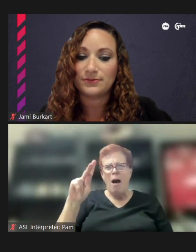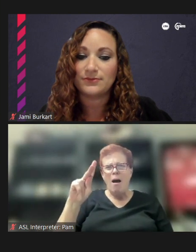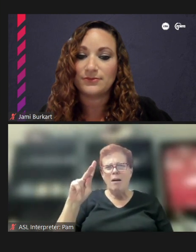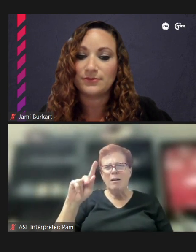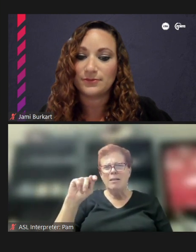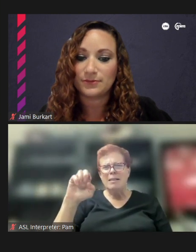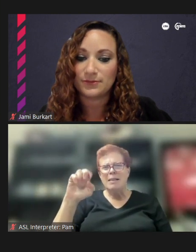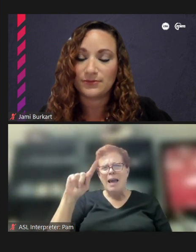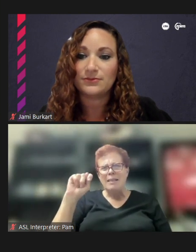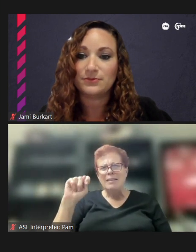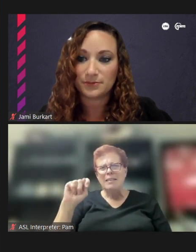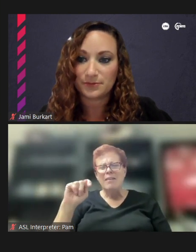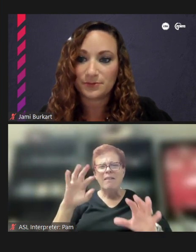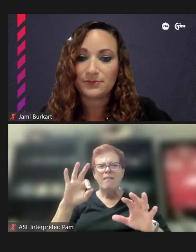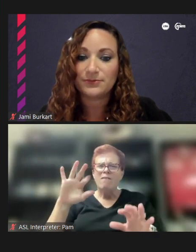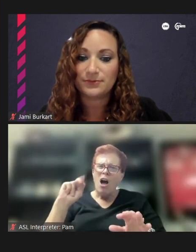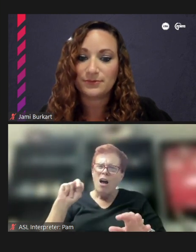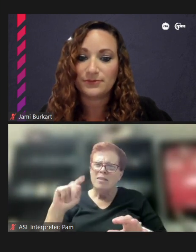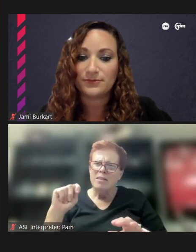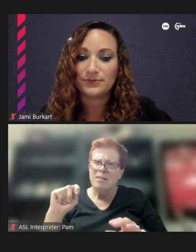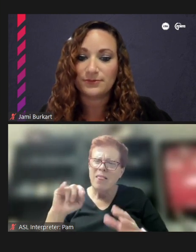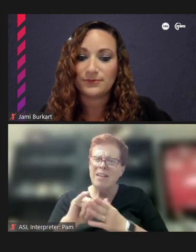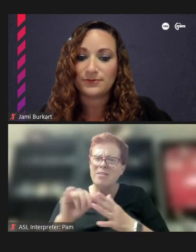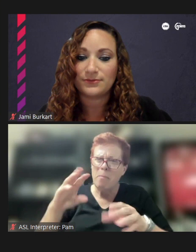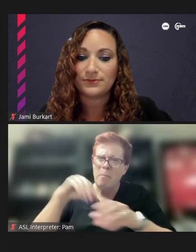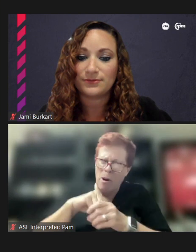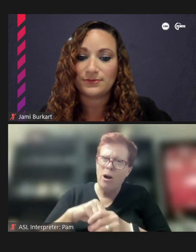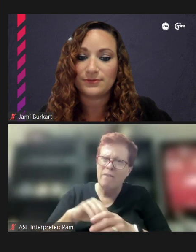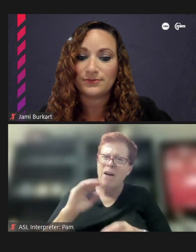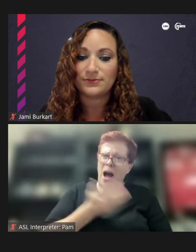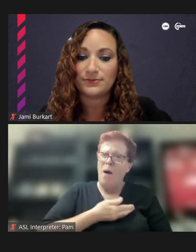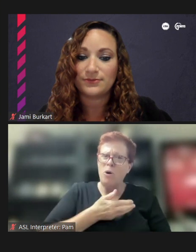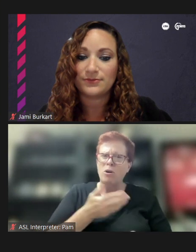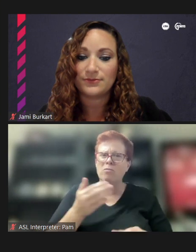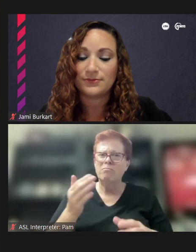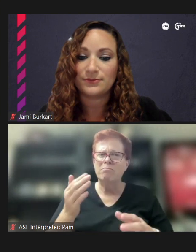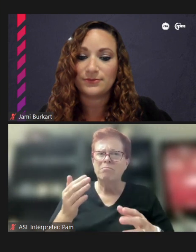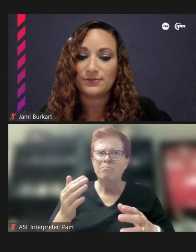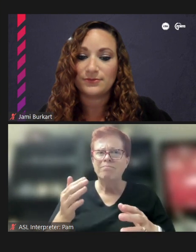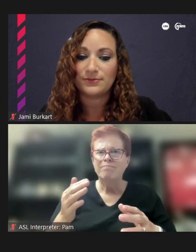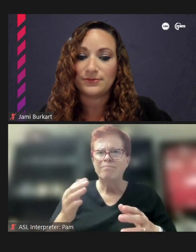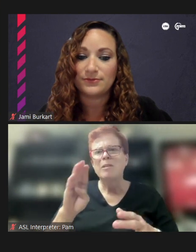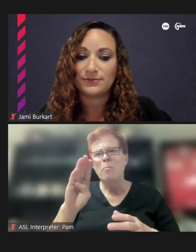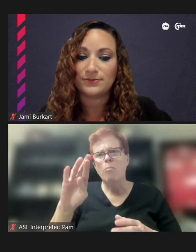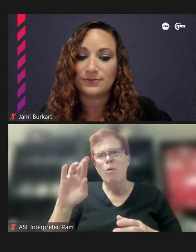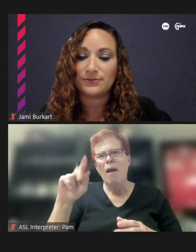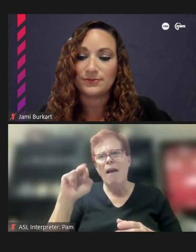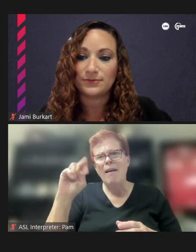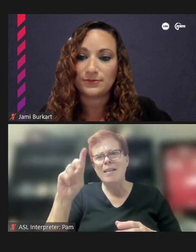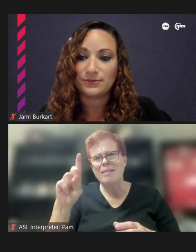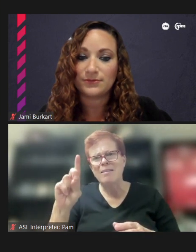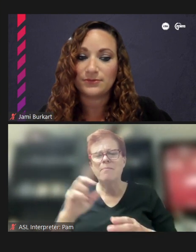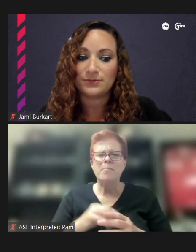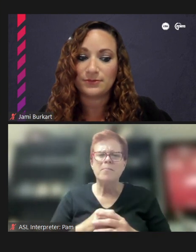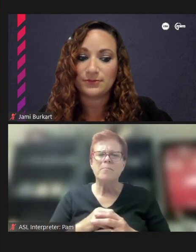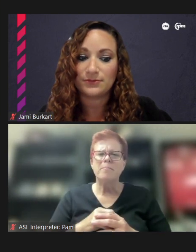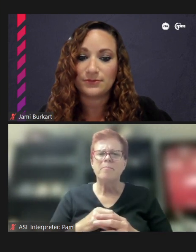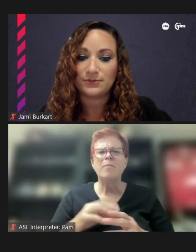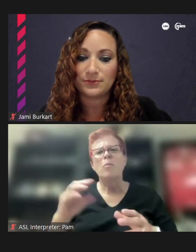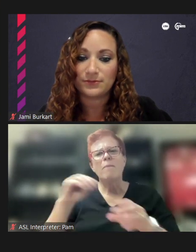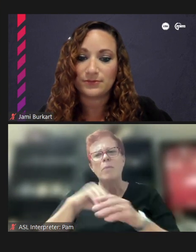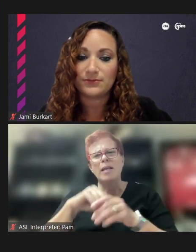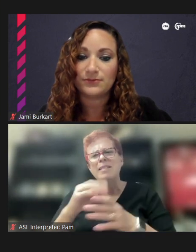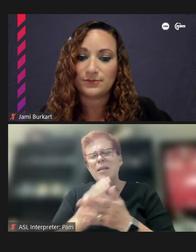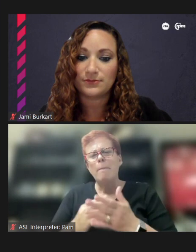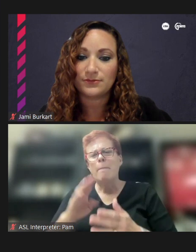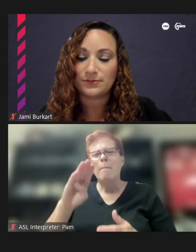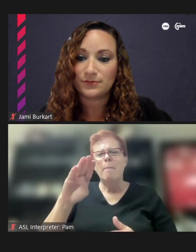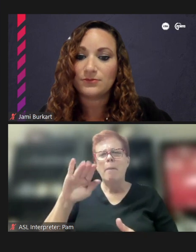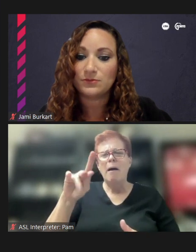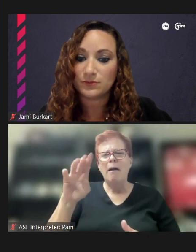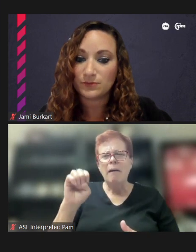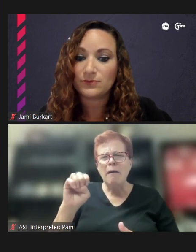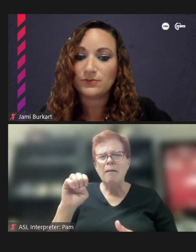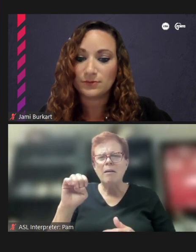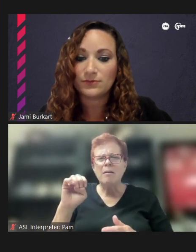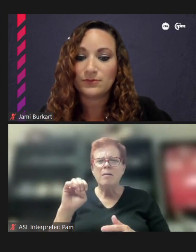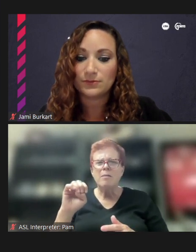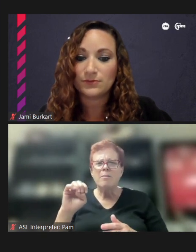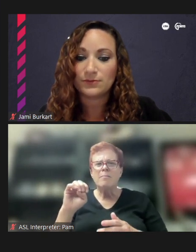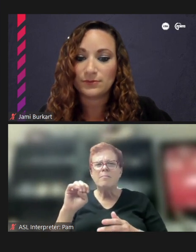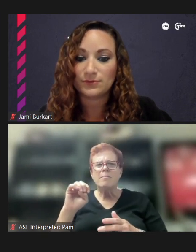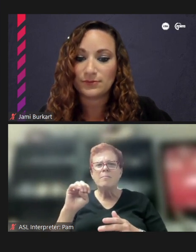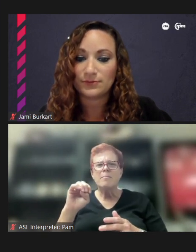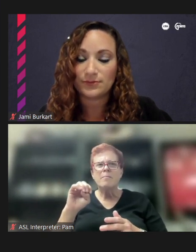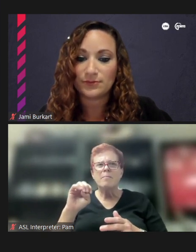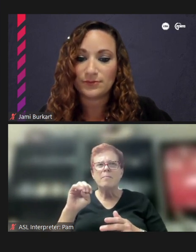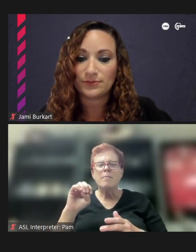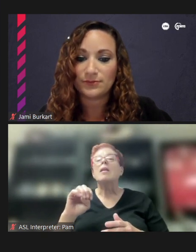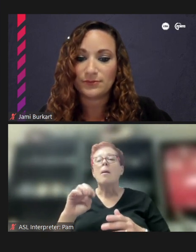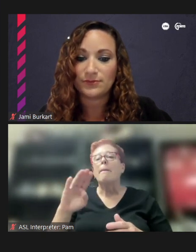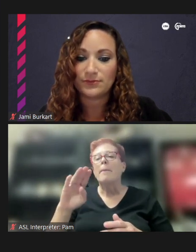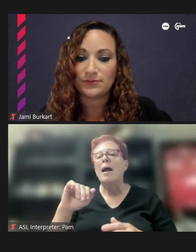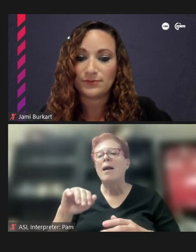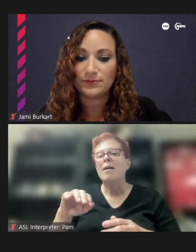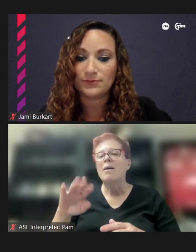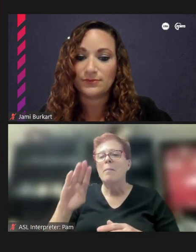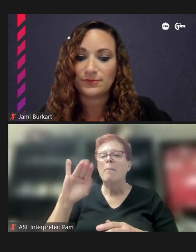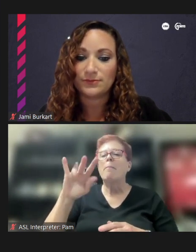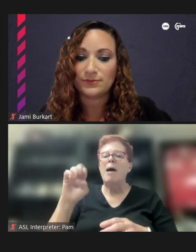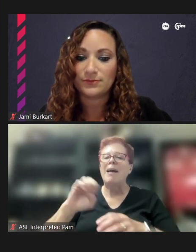in other Uptown branding on our -- we've installed recently some more bike locks